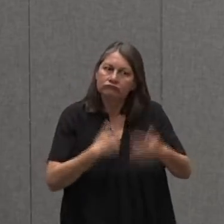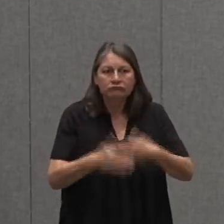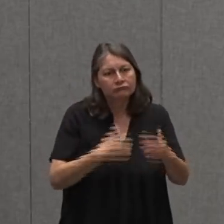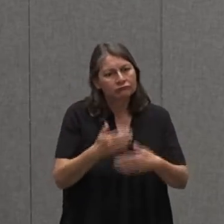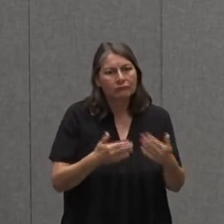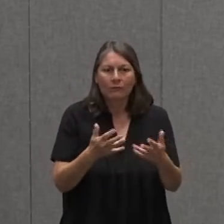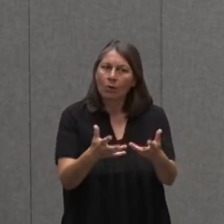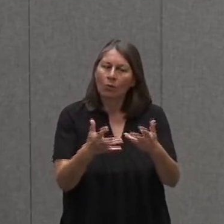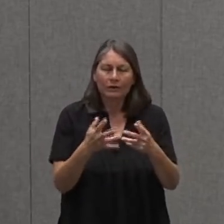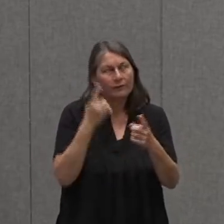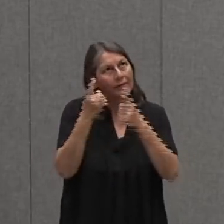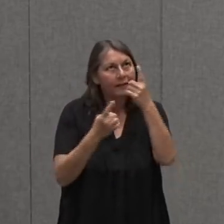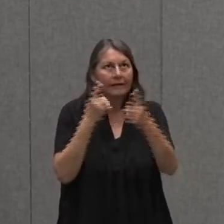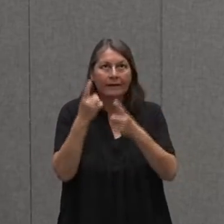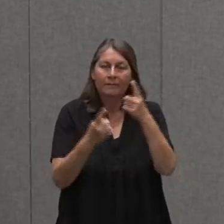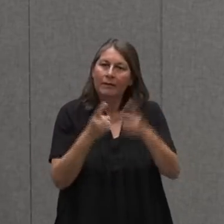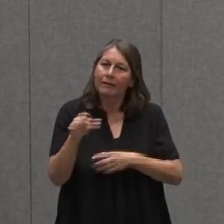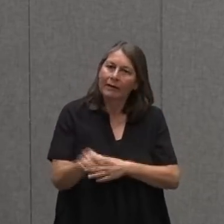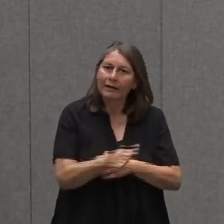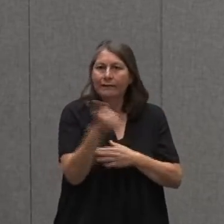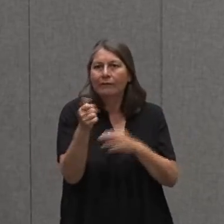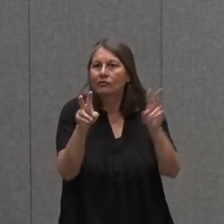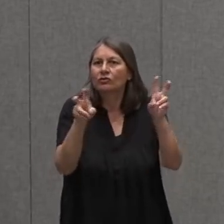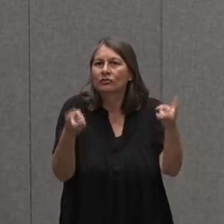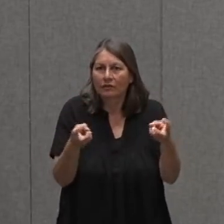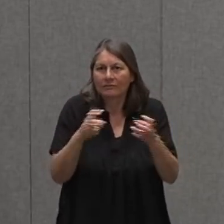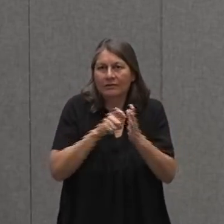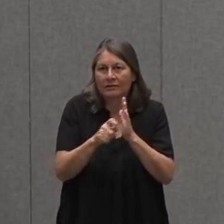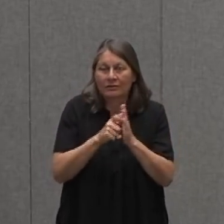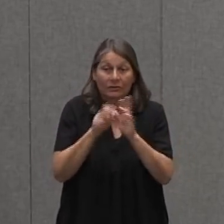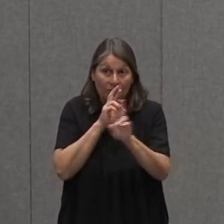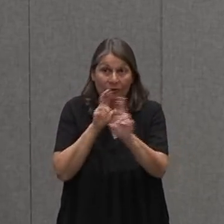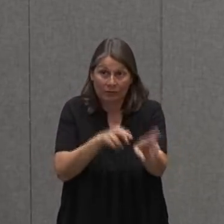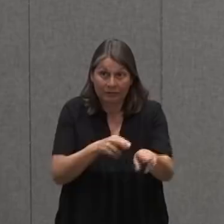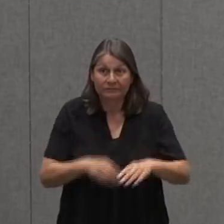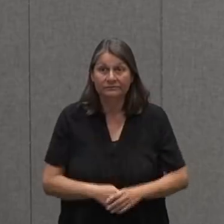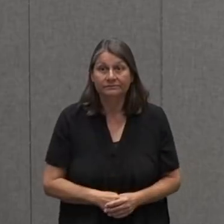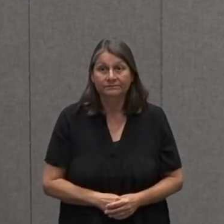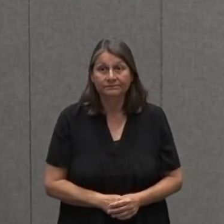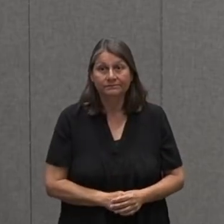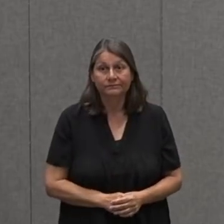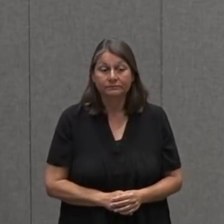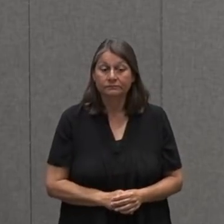So I was thinking something that would be really timely for us is we could do a report